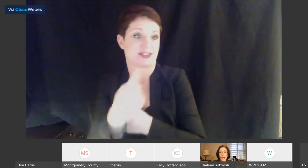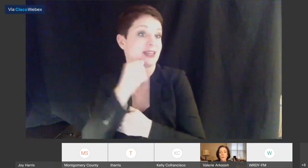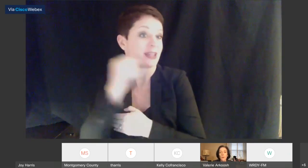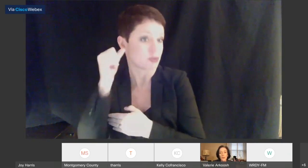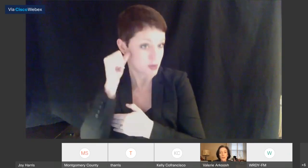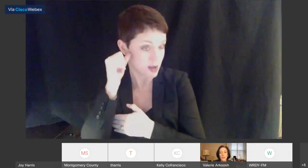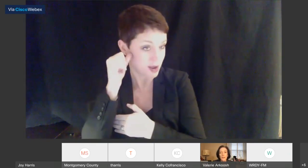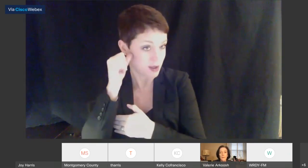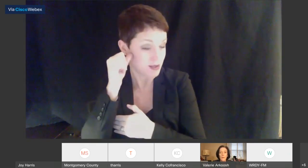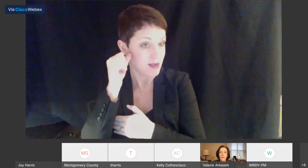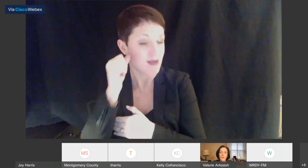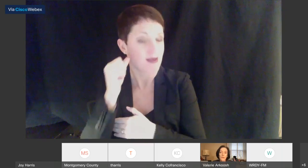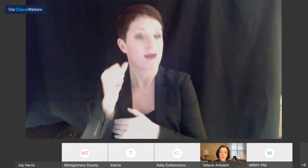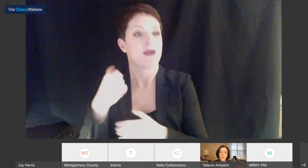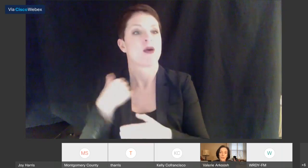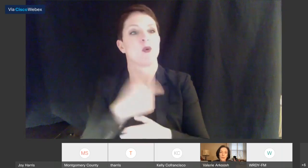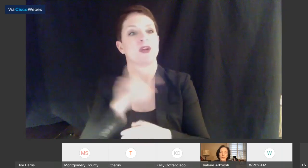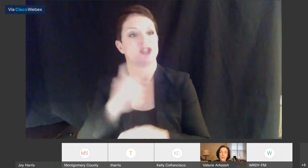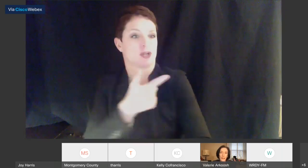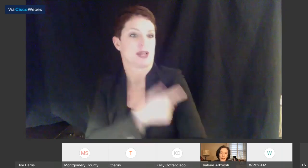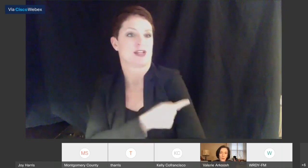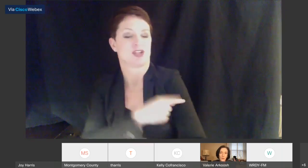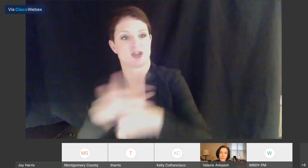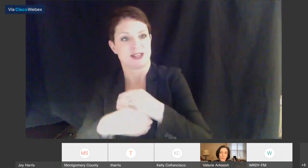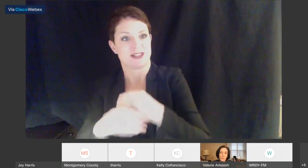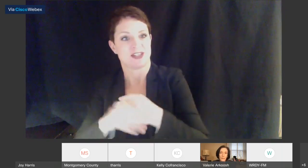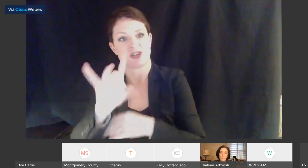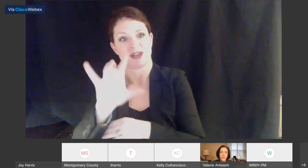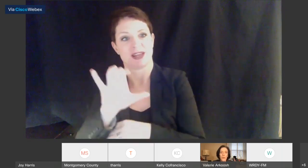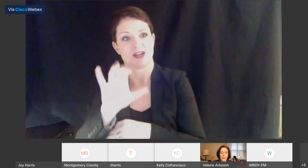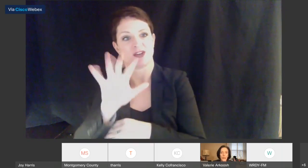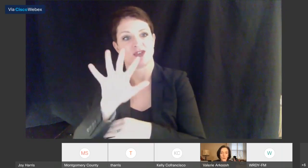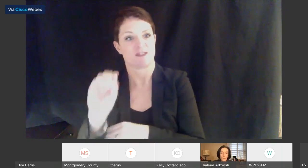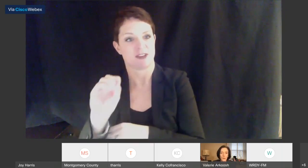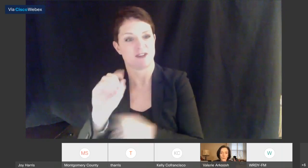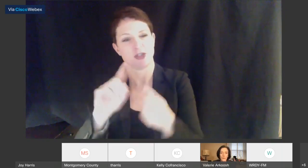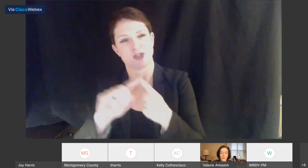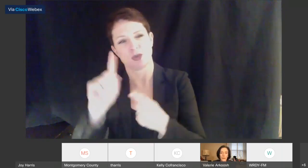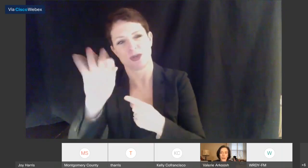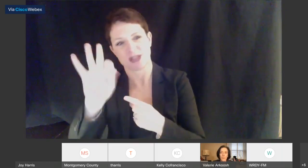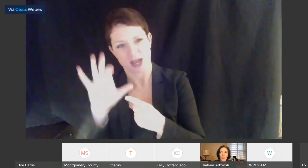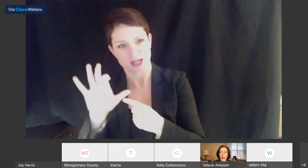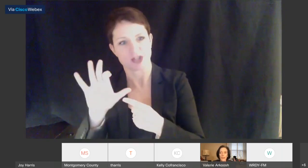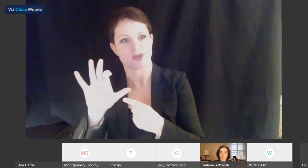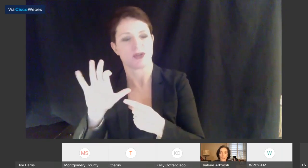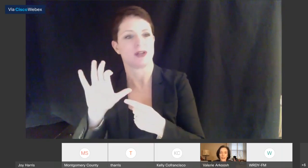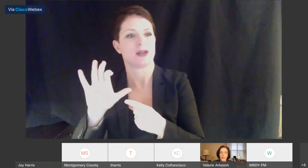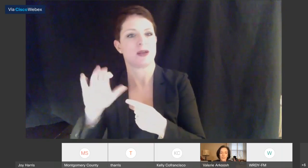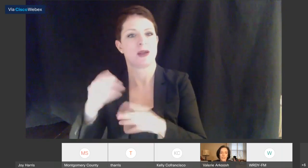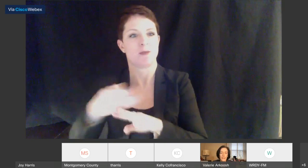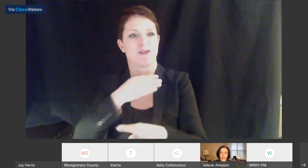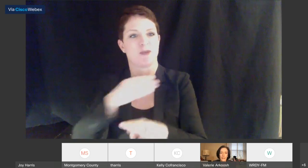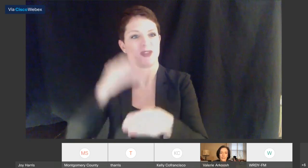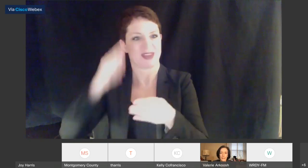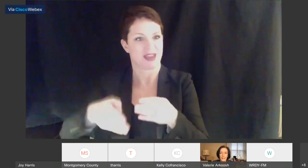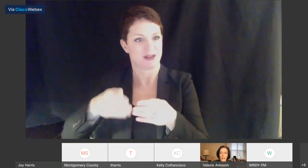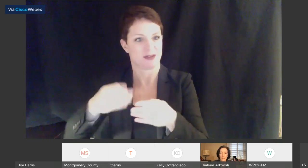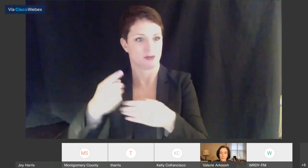and we should administer an additional 850 to 900 doses by the end of the day today.